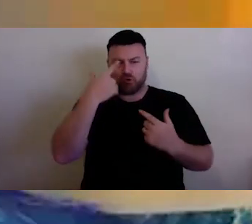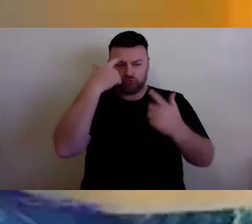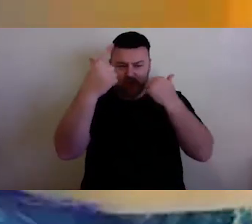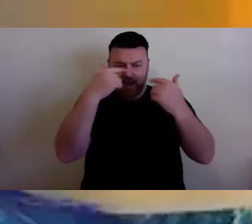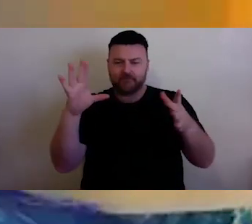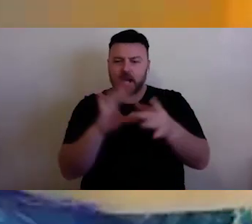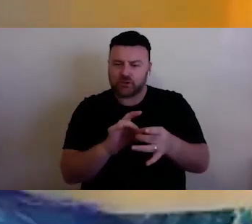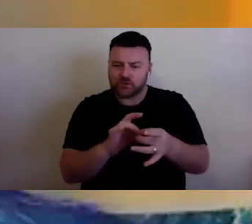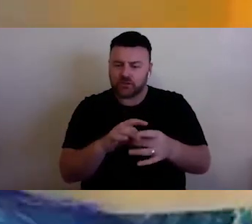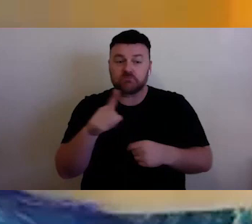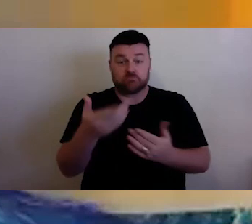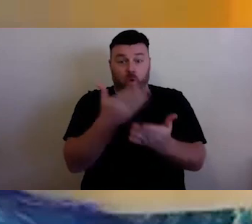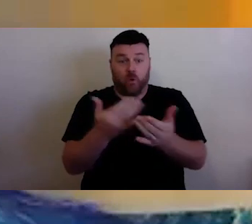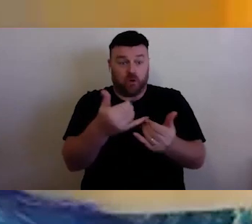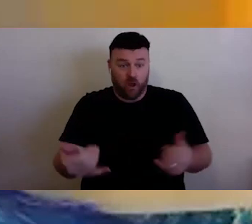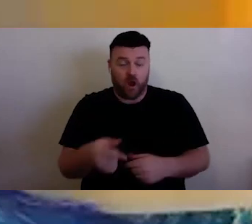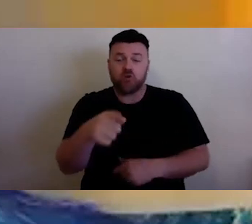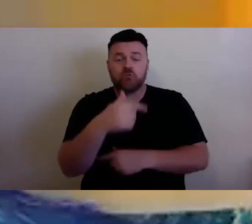choose the sessions that are relevant to your needs and